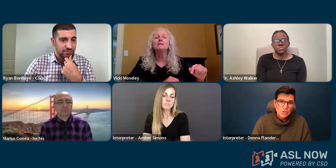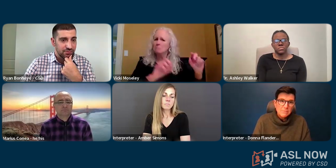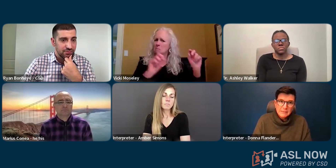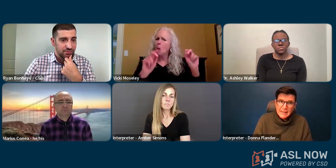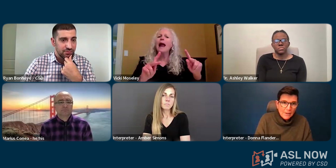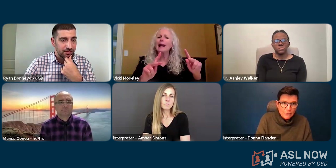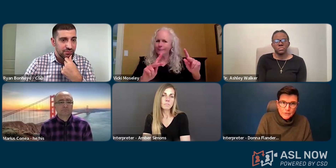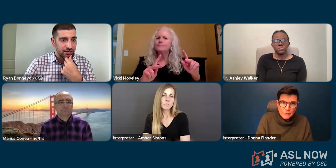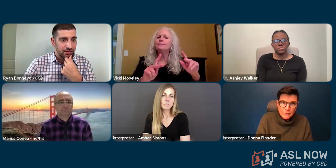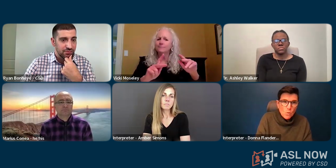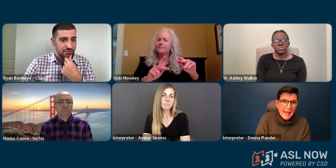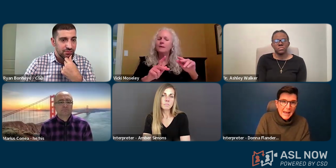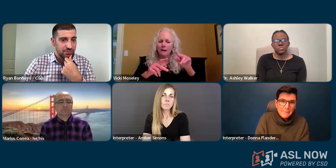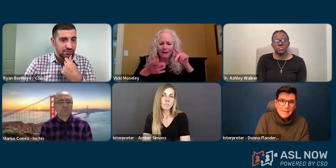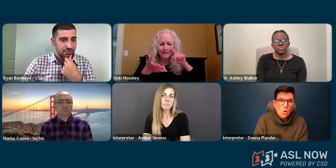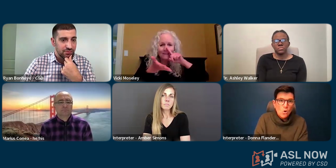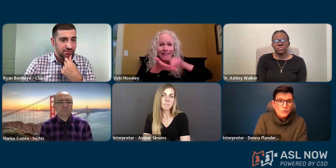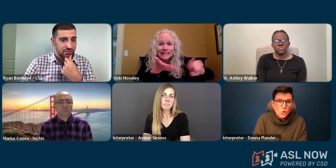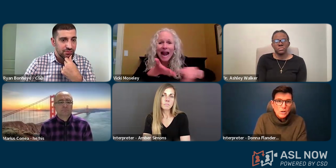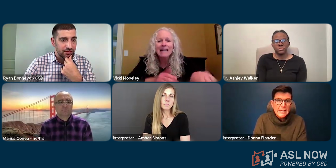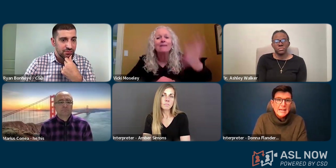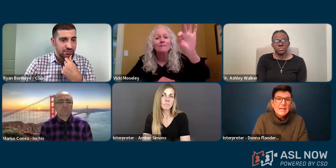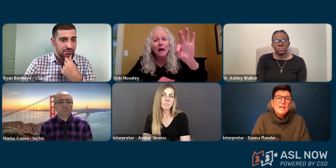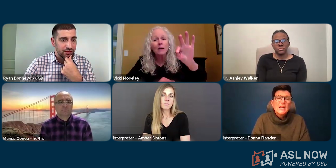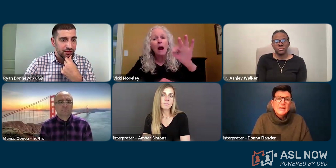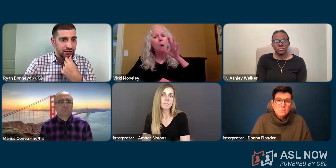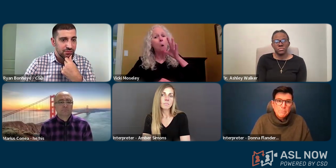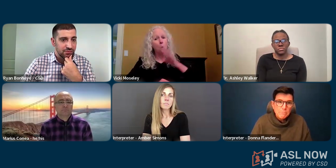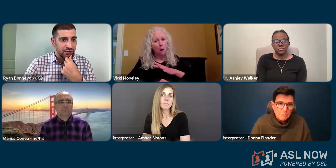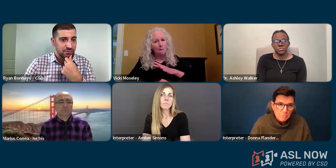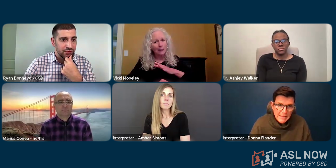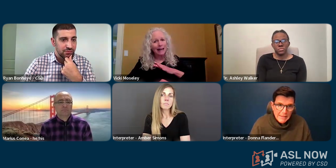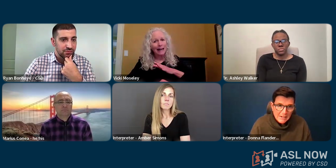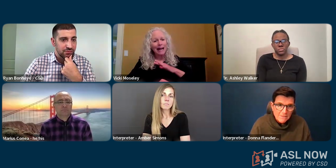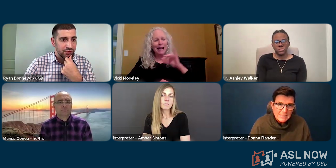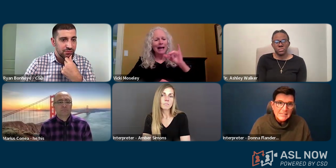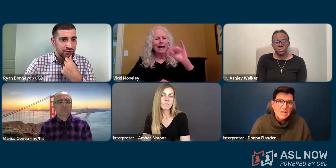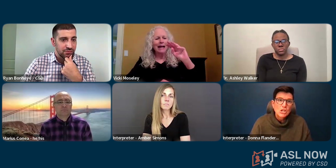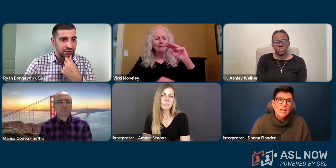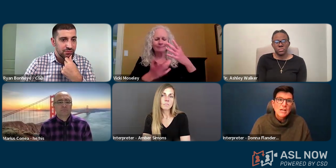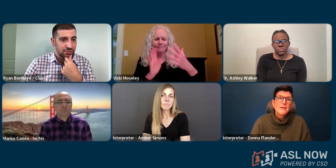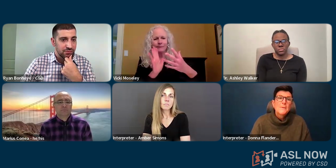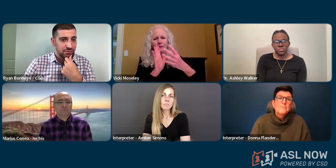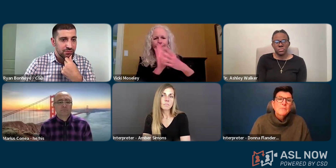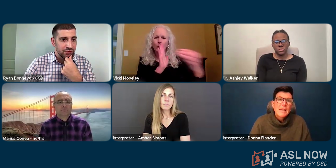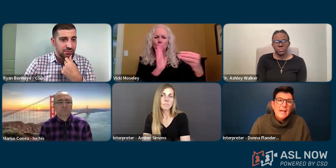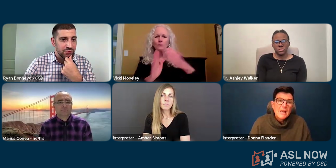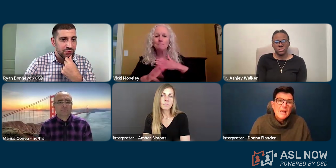and so she laid out for them what had happened, the whole story. They began an investigation.